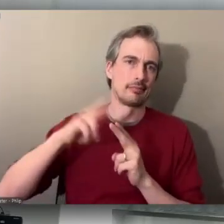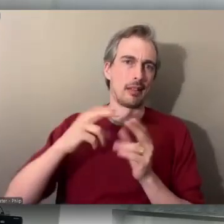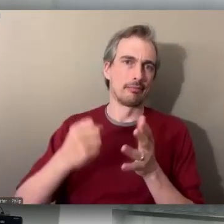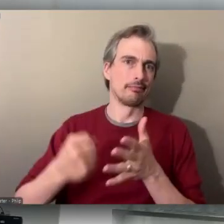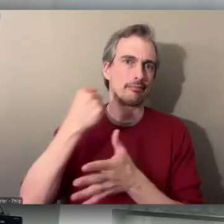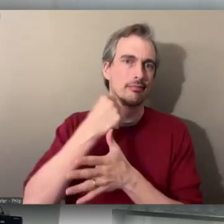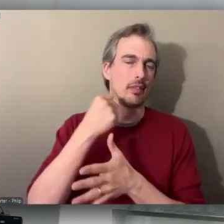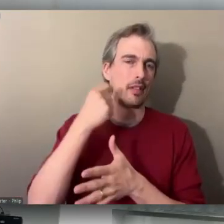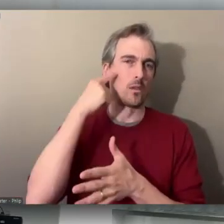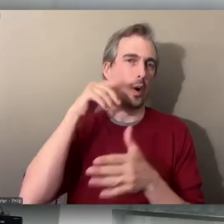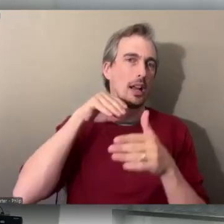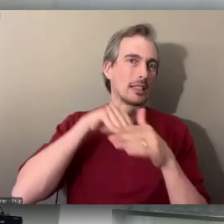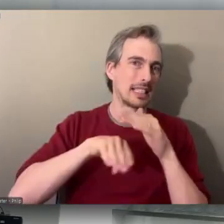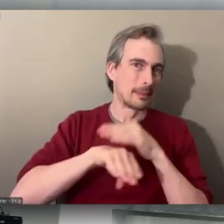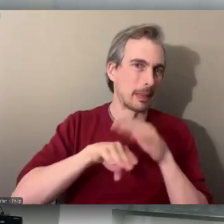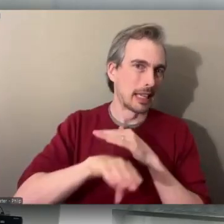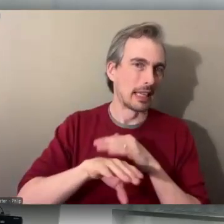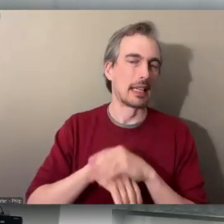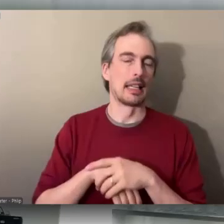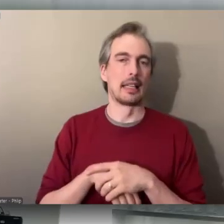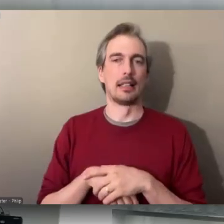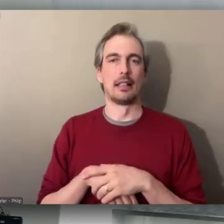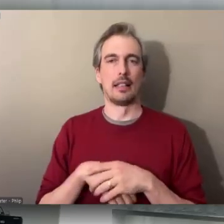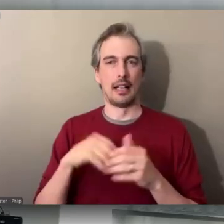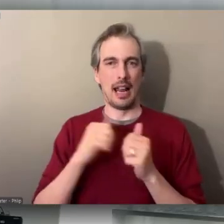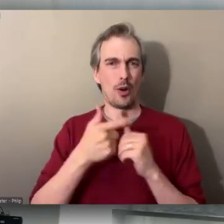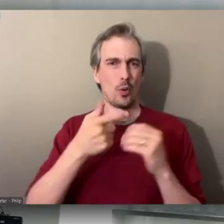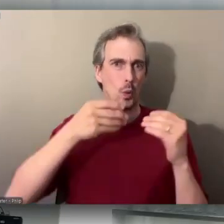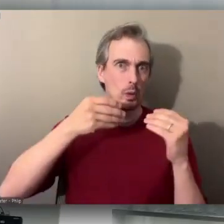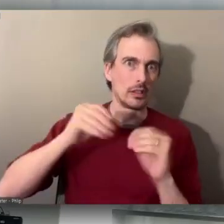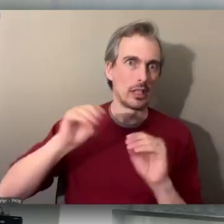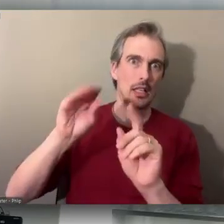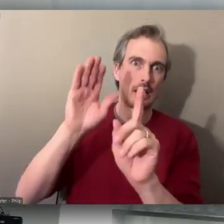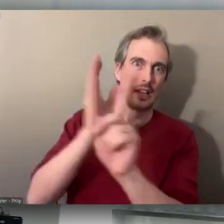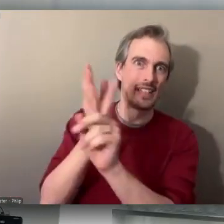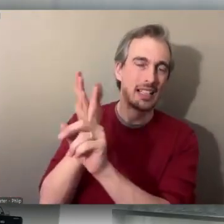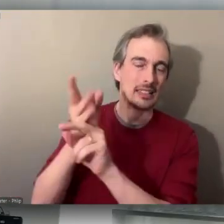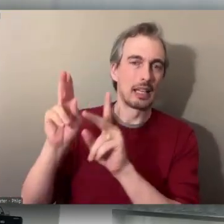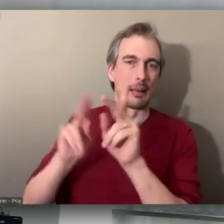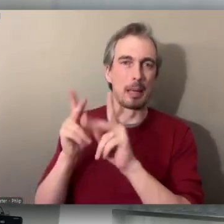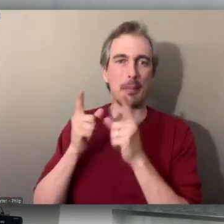because we know that it results in this. But it's a difficult road to -- or a different conversation